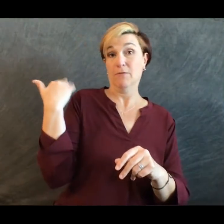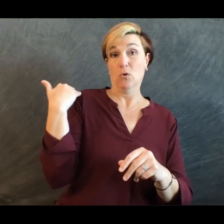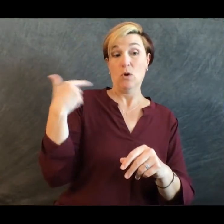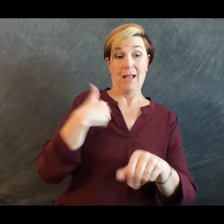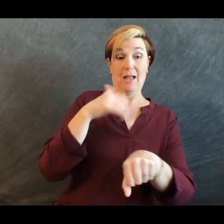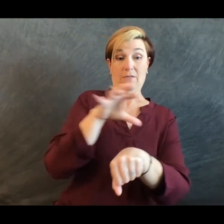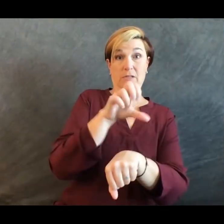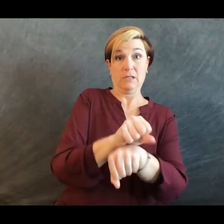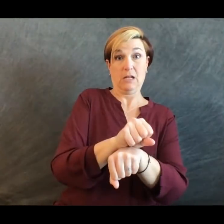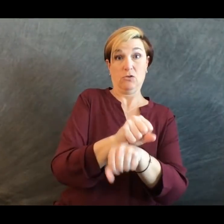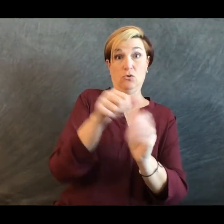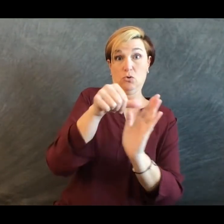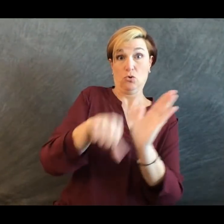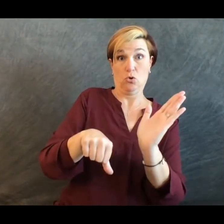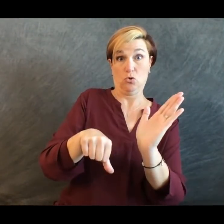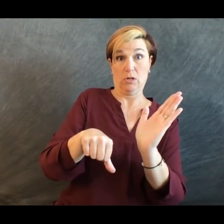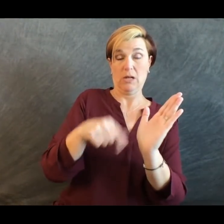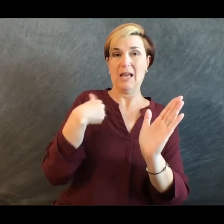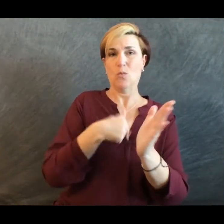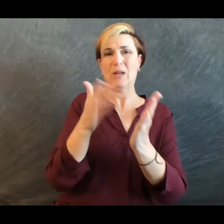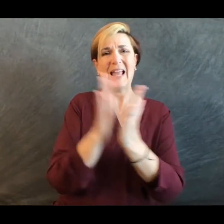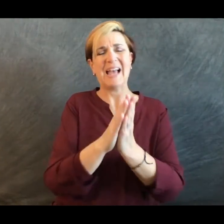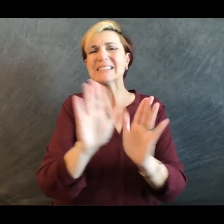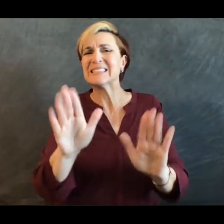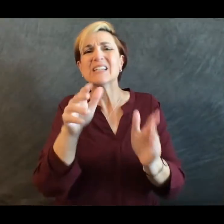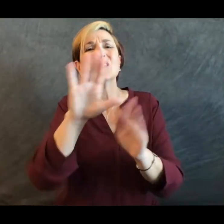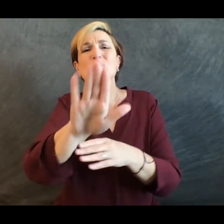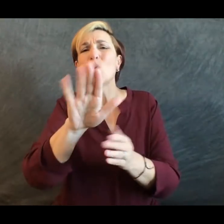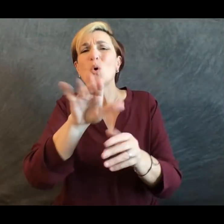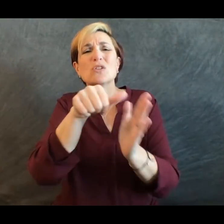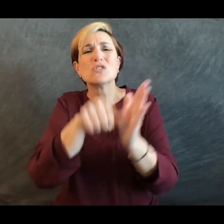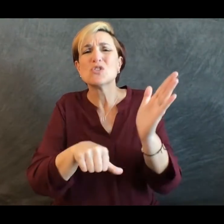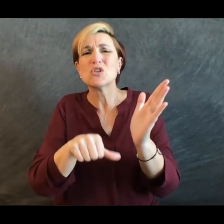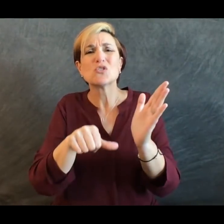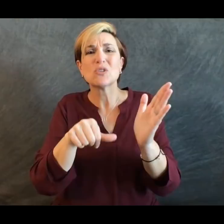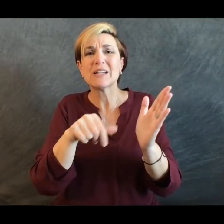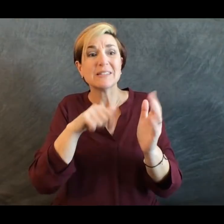cancel surgeries and procedures that do not take place at this time just not to